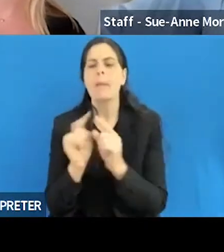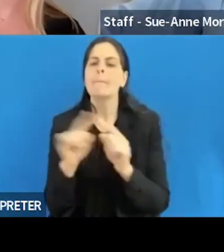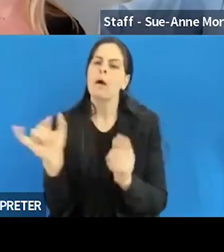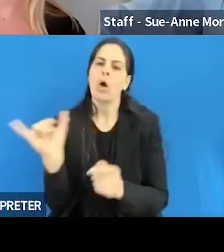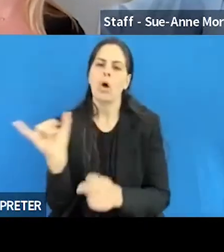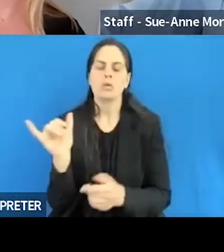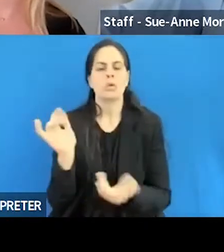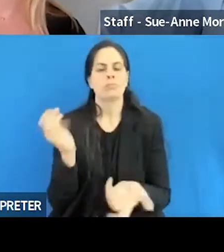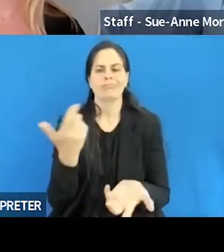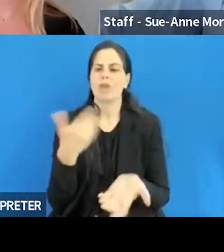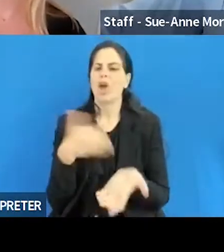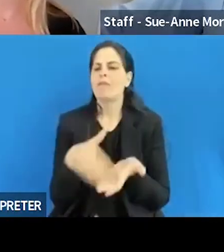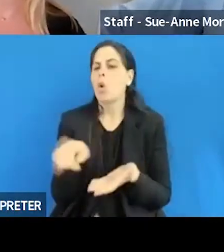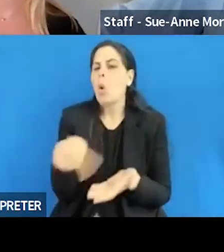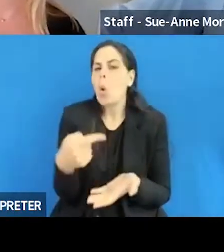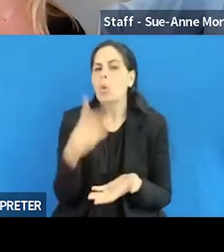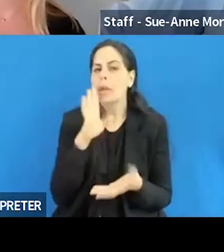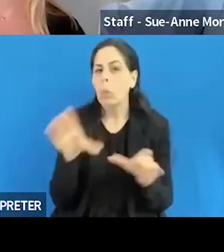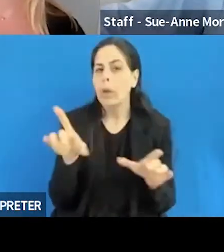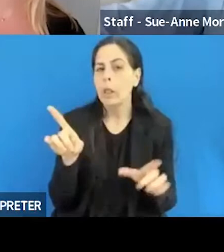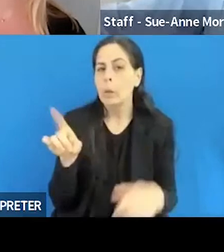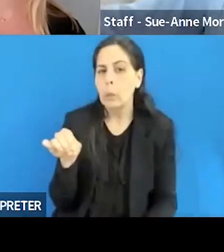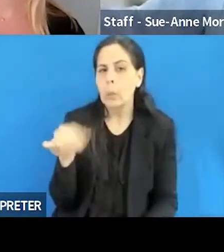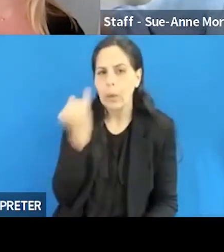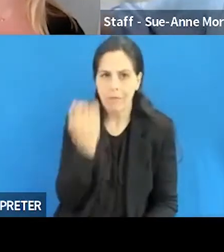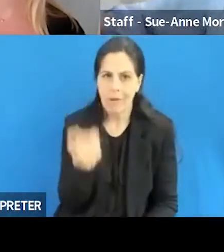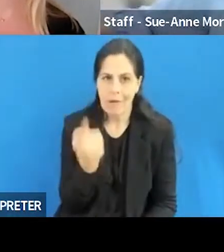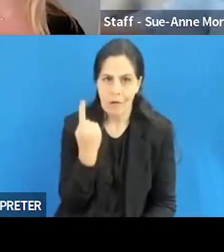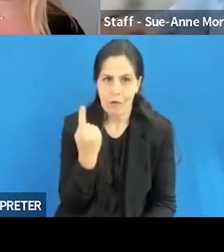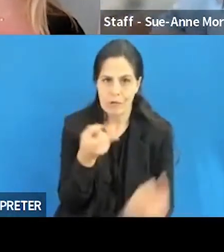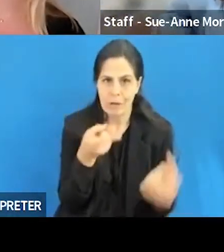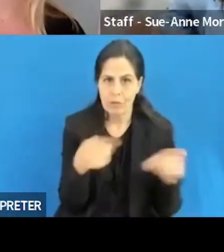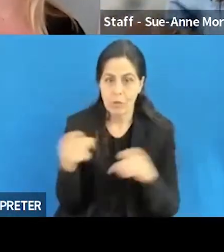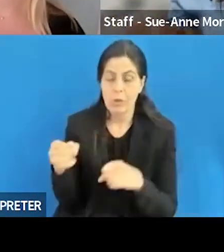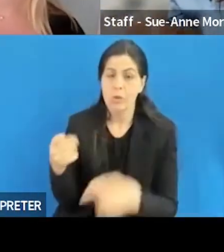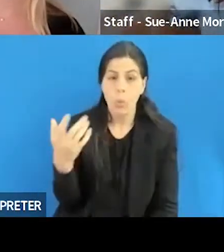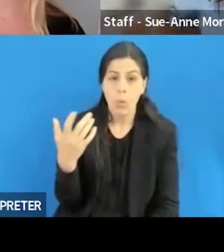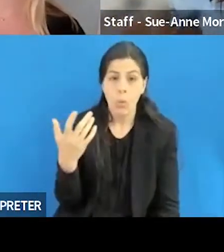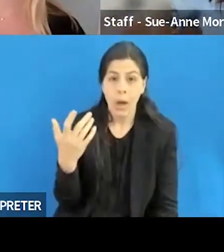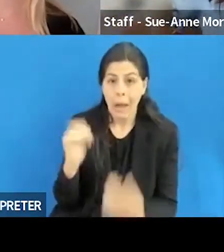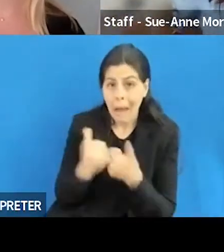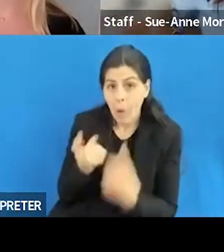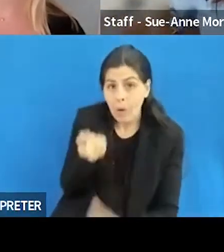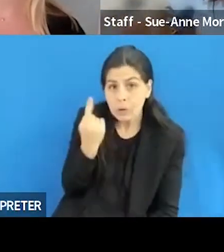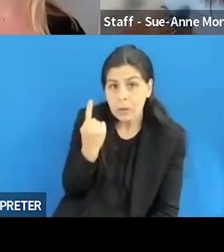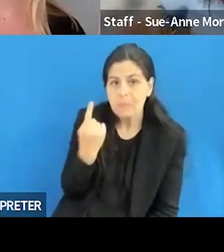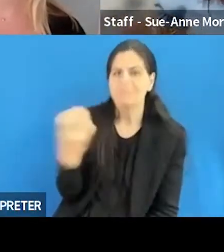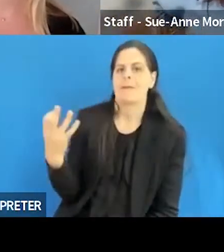And so that feedback from us members is so helpful. I hear it from staff all the time. They go, "Look, we want to know what's going on